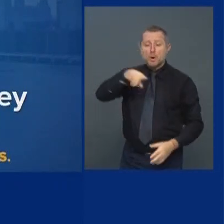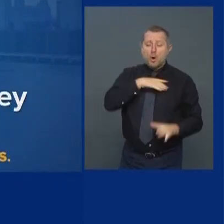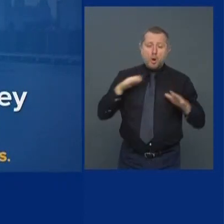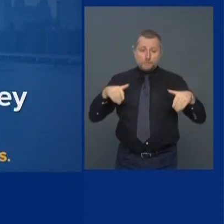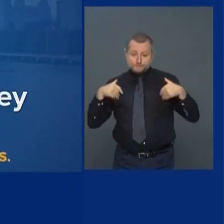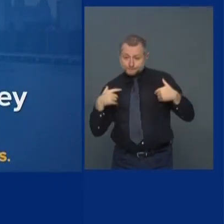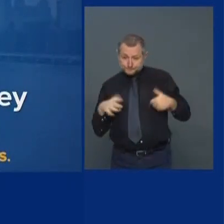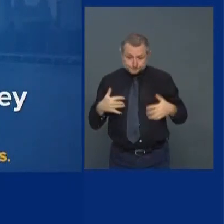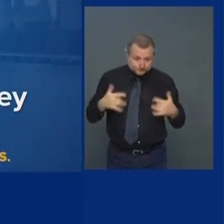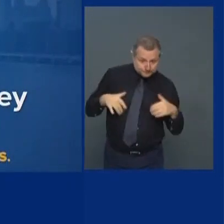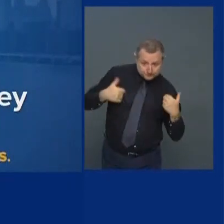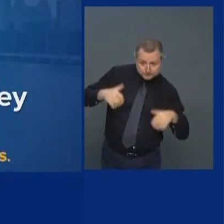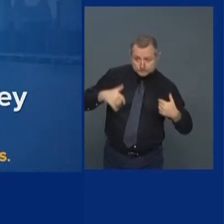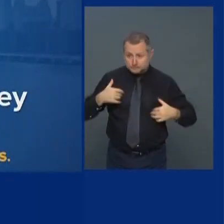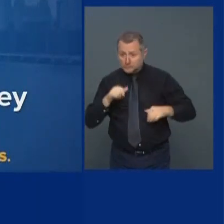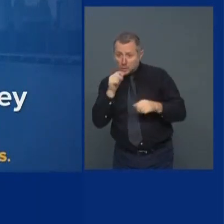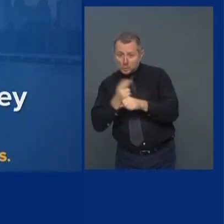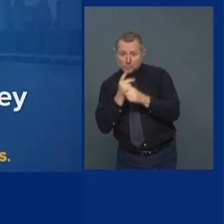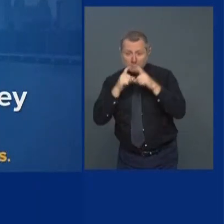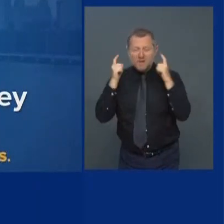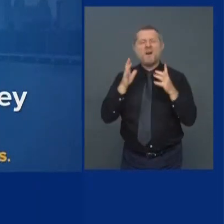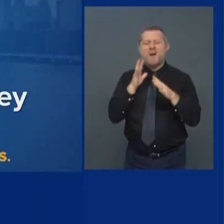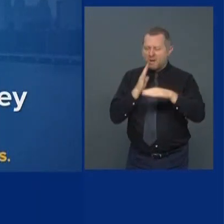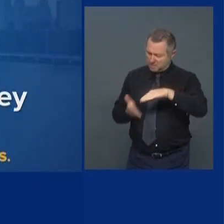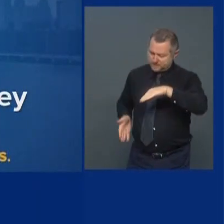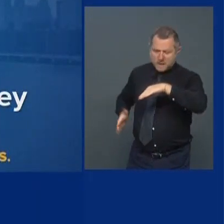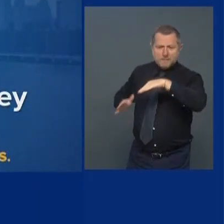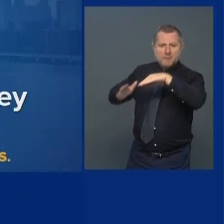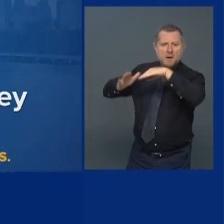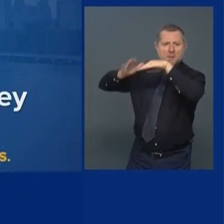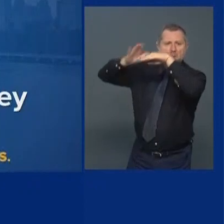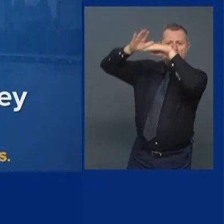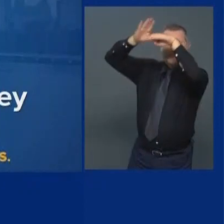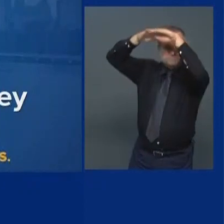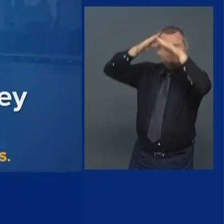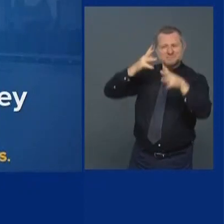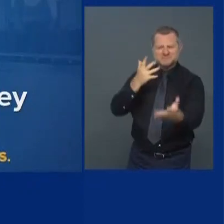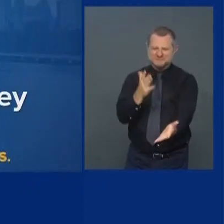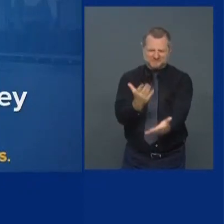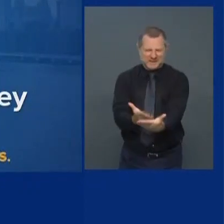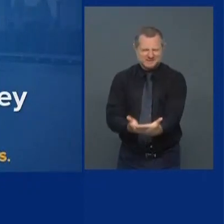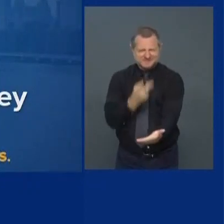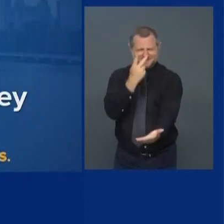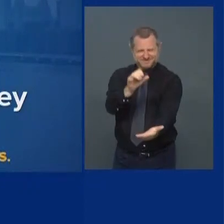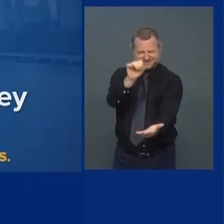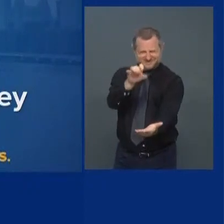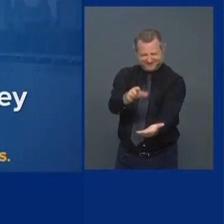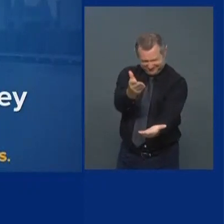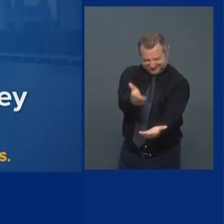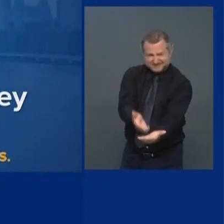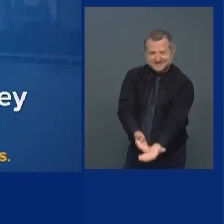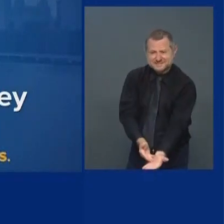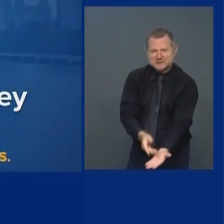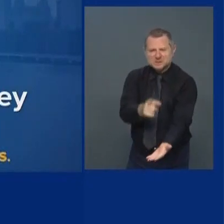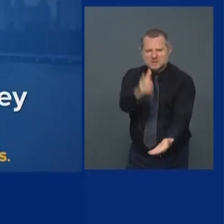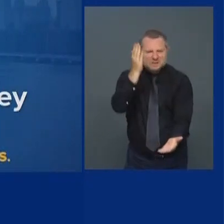YOU HAVE A LOWER INFECTION RATE. IF YOU DON'T ENFORCE THE ORDINANCE, YOU'LL HAVE A HIRE INFECTION RATE.